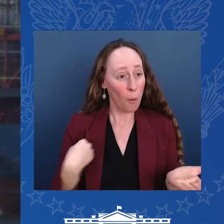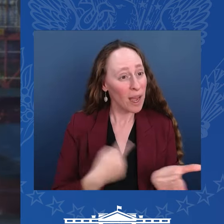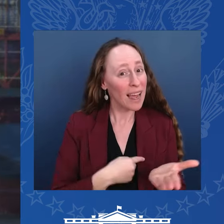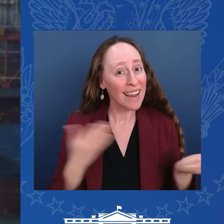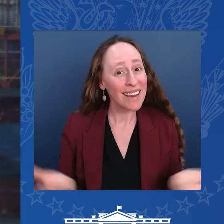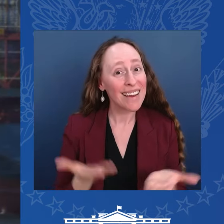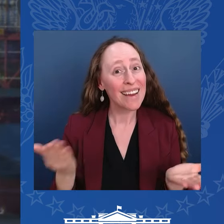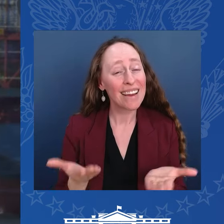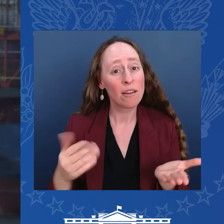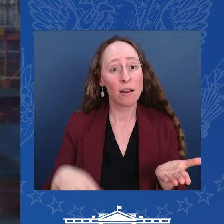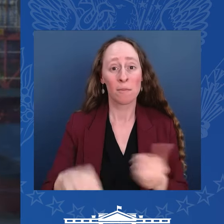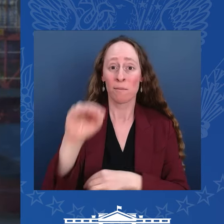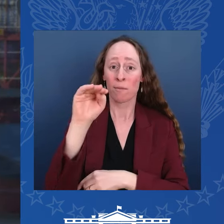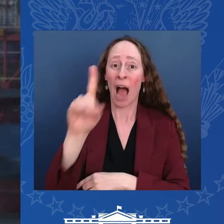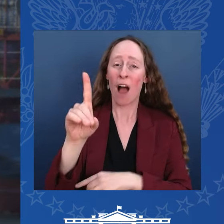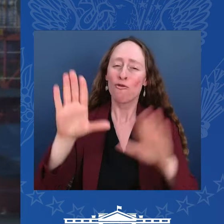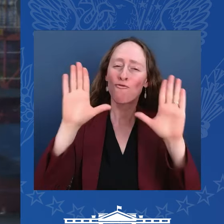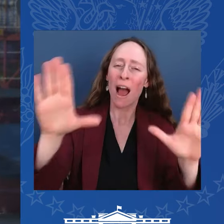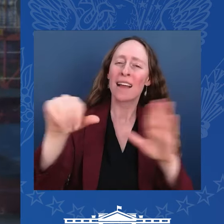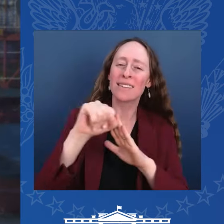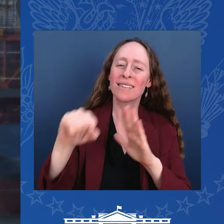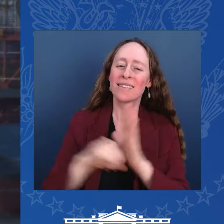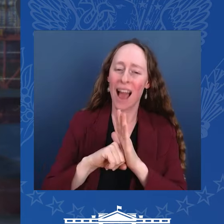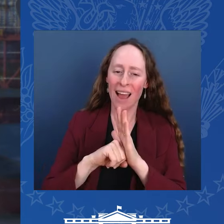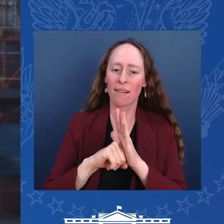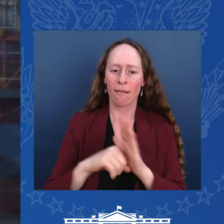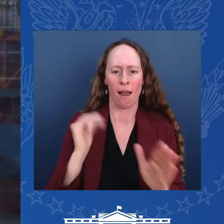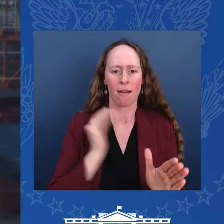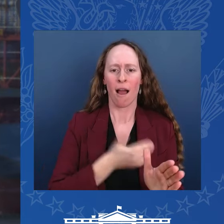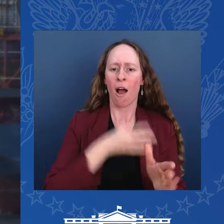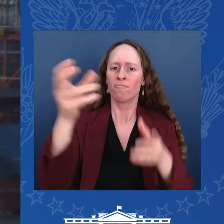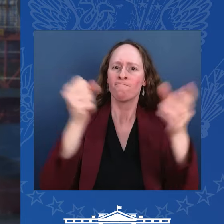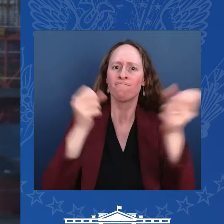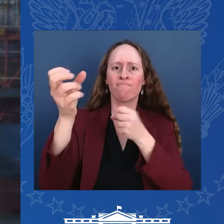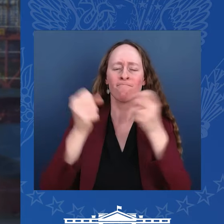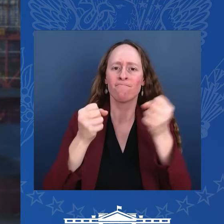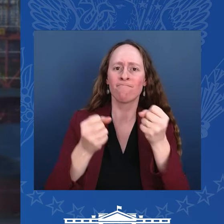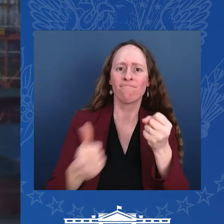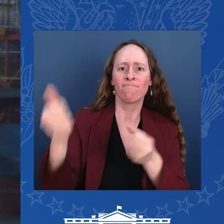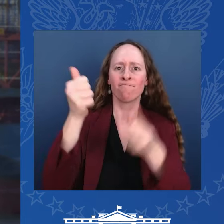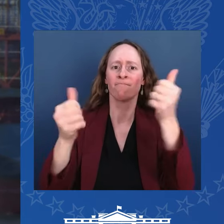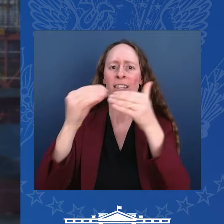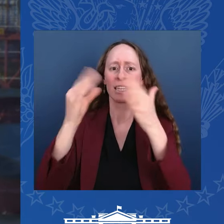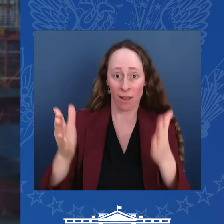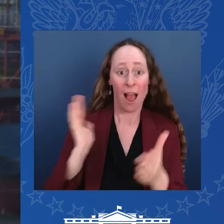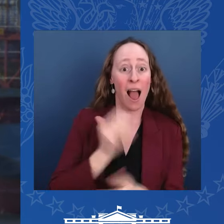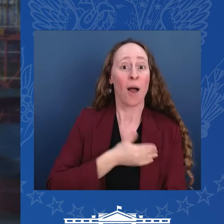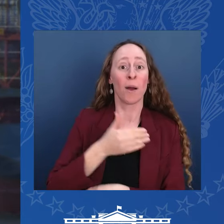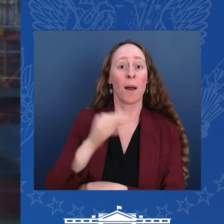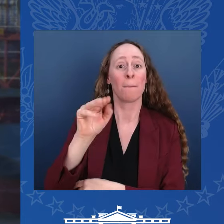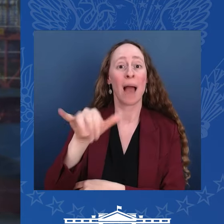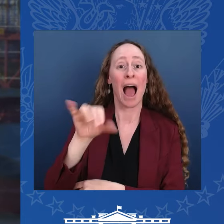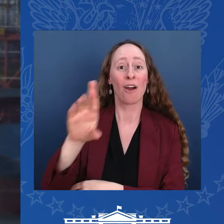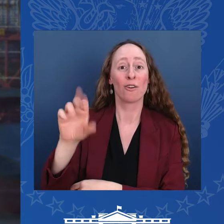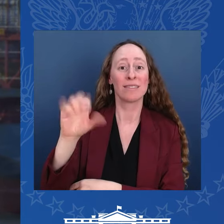including my friends, Mayor Scott and my friend, county executive Congressman Johnny Olezewski.